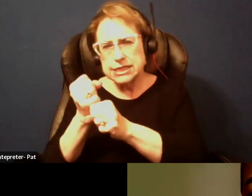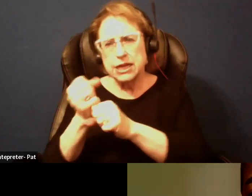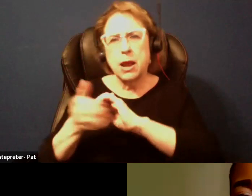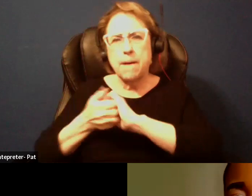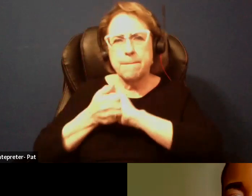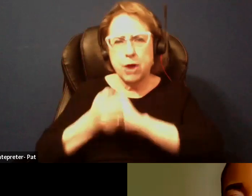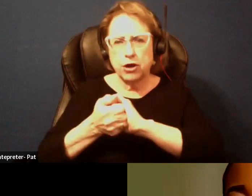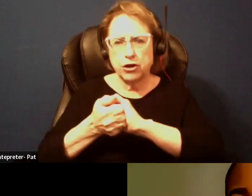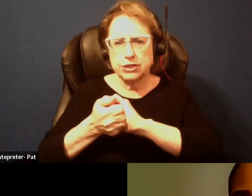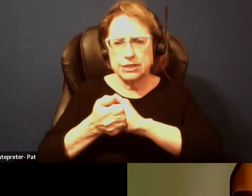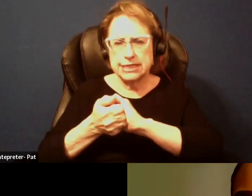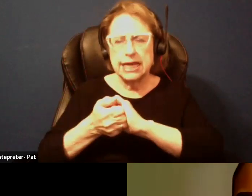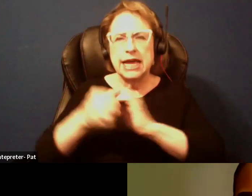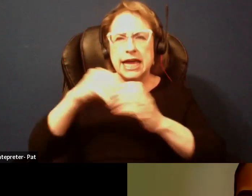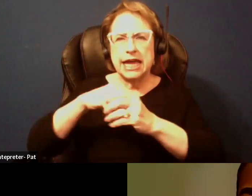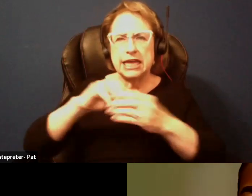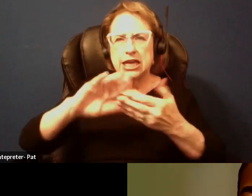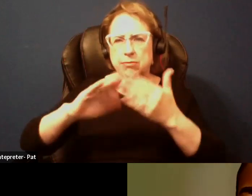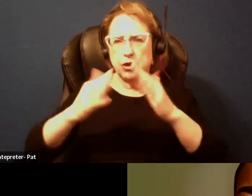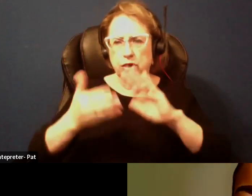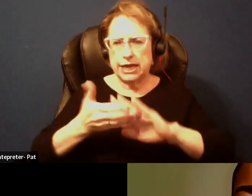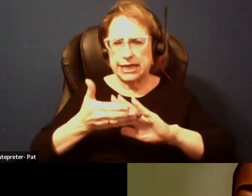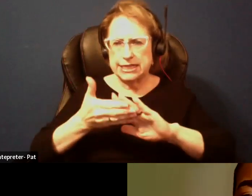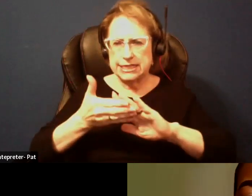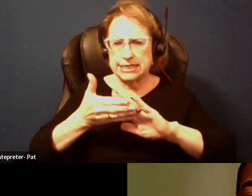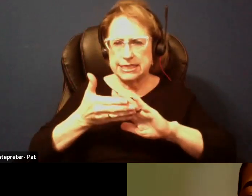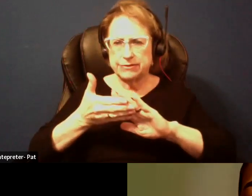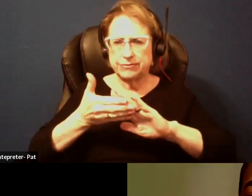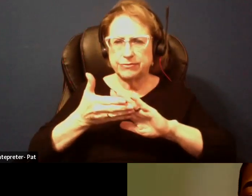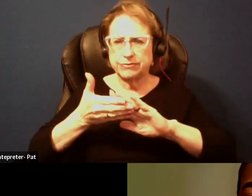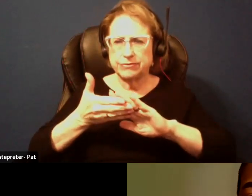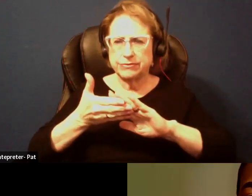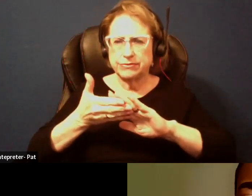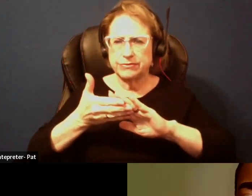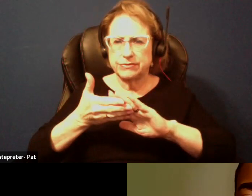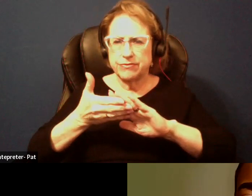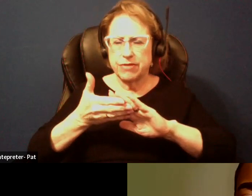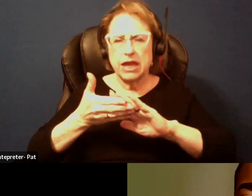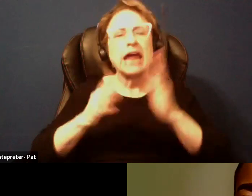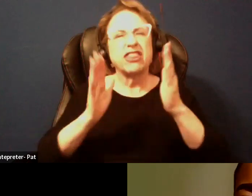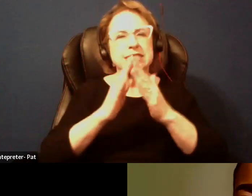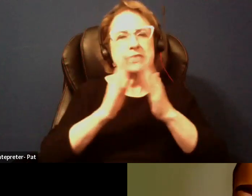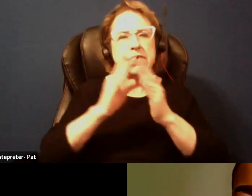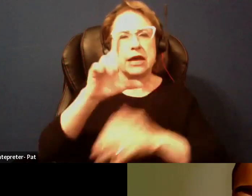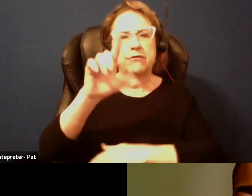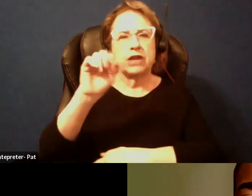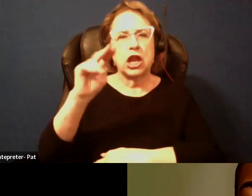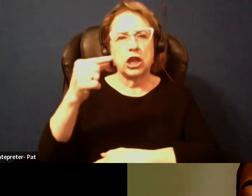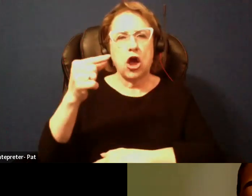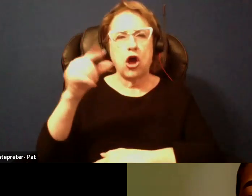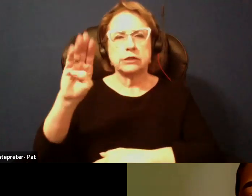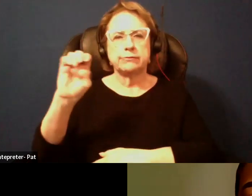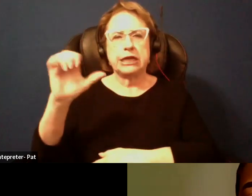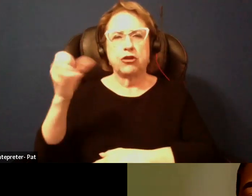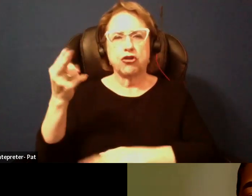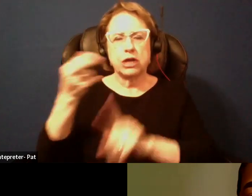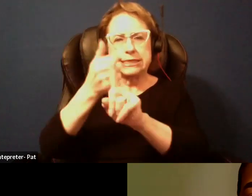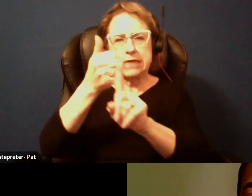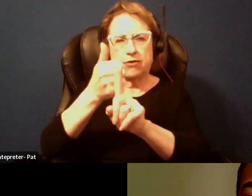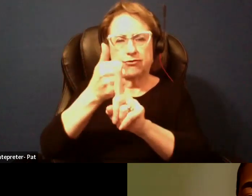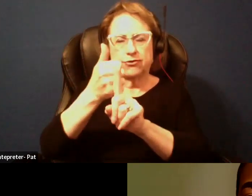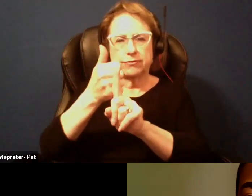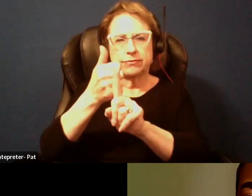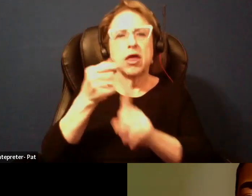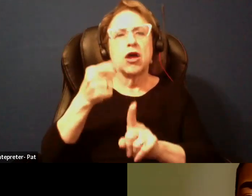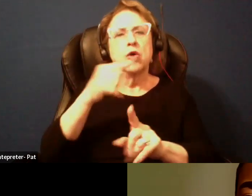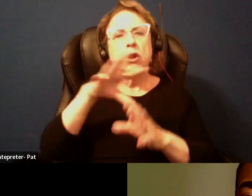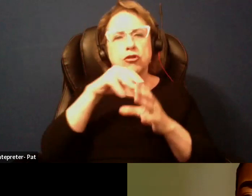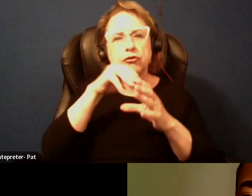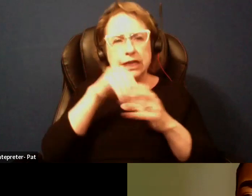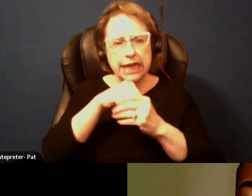and within just kind of the city of Long Beach itself. Once you've engaged with the community.